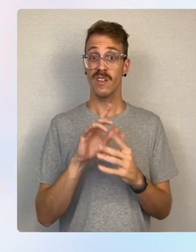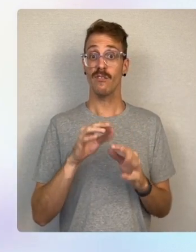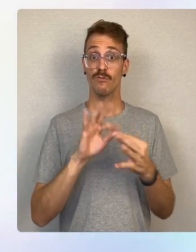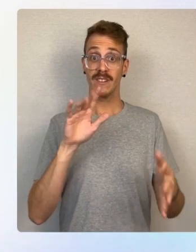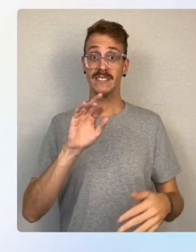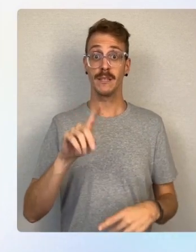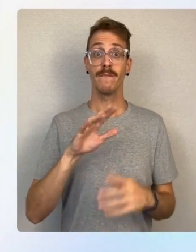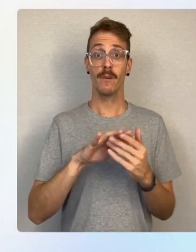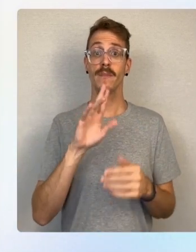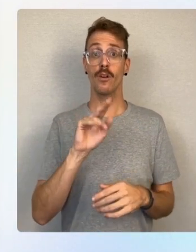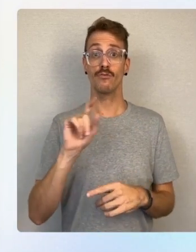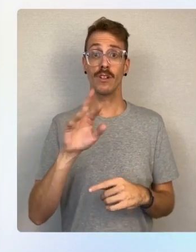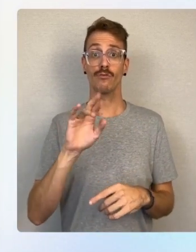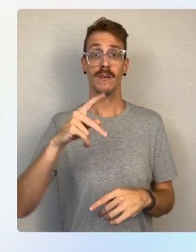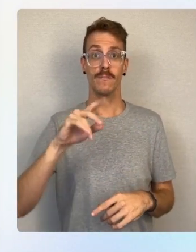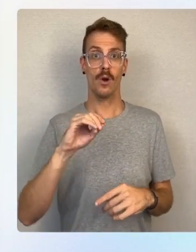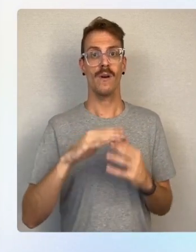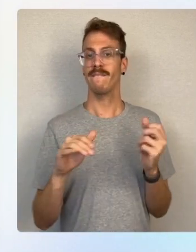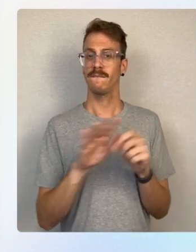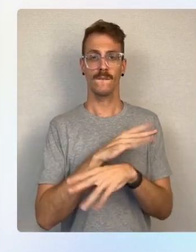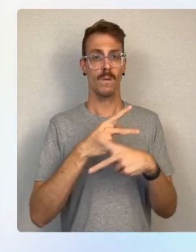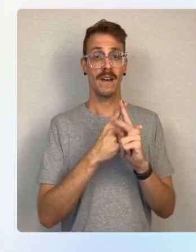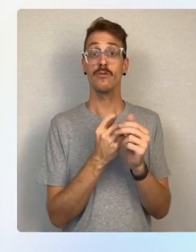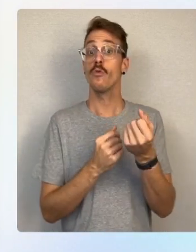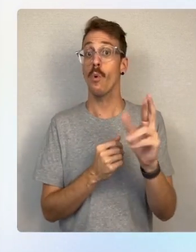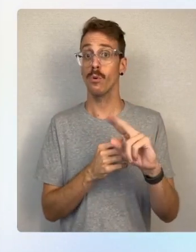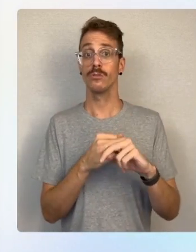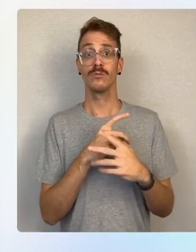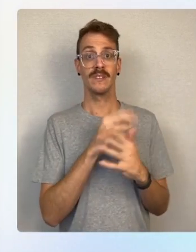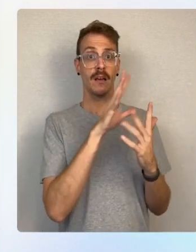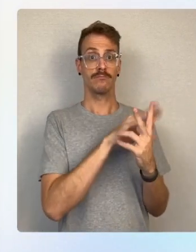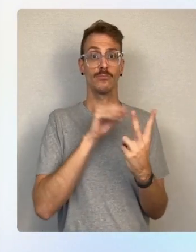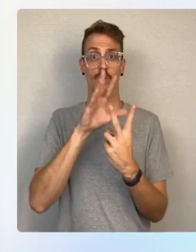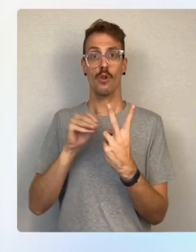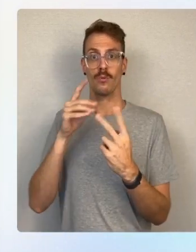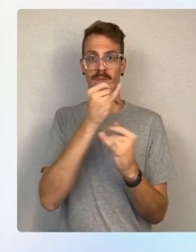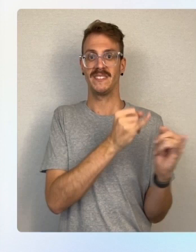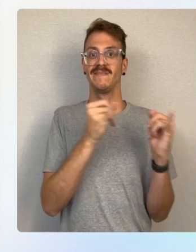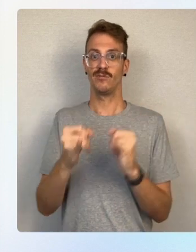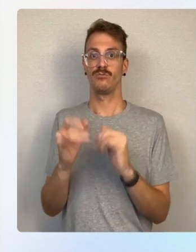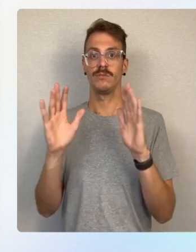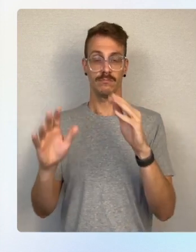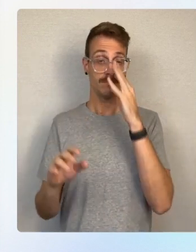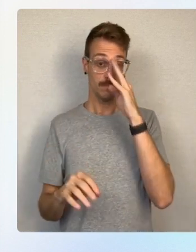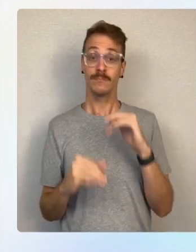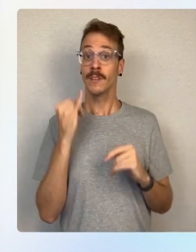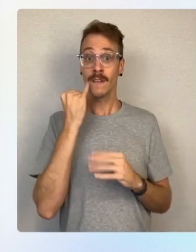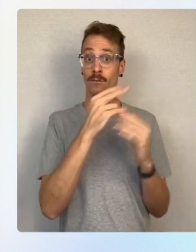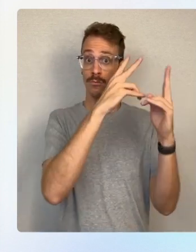You can download the release zip from the Voice SDK Unreal repo, which contains the full package, or you can clone them individually.